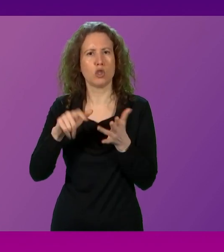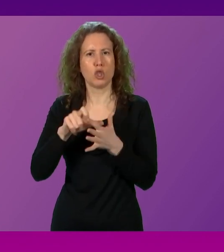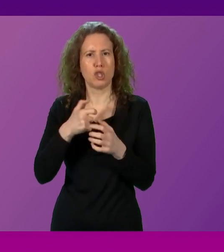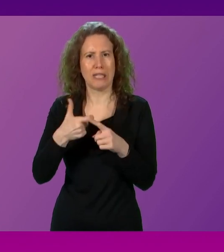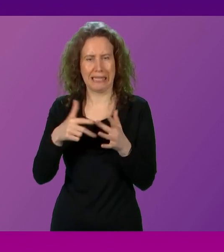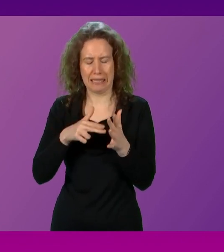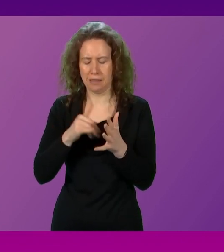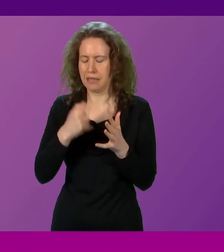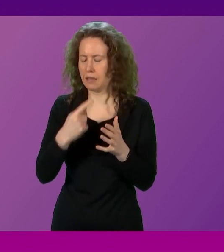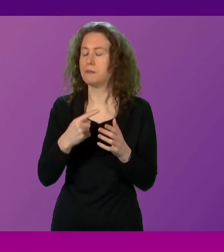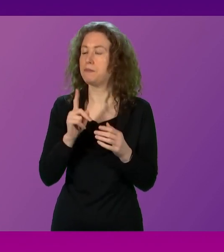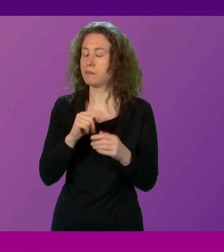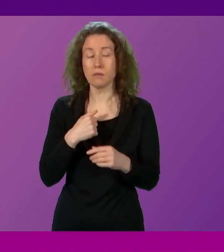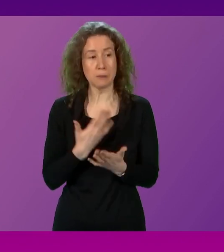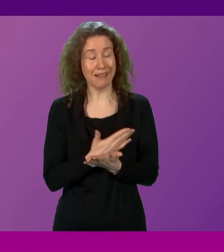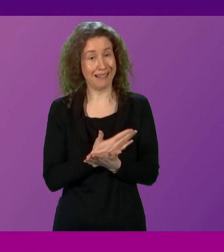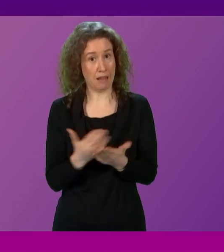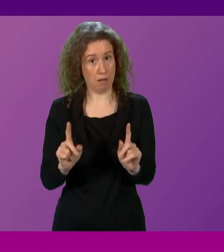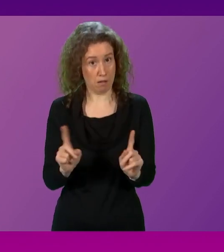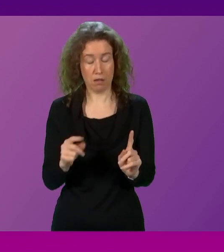“I am absolutely clear about the fact that they should be